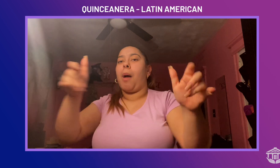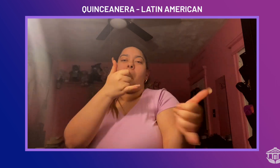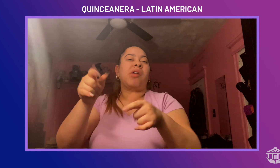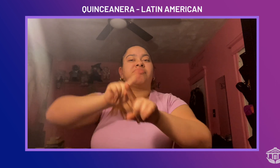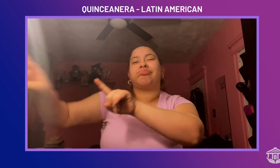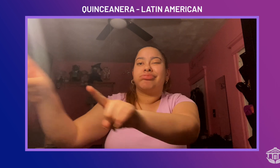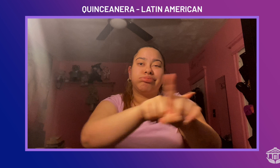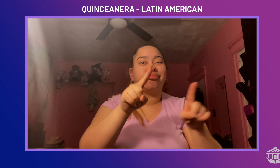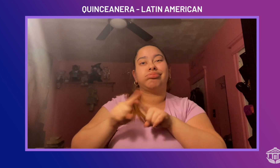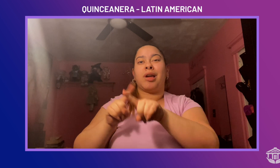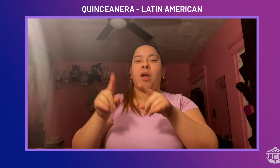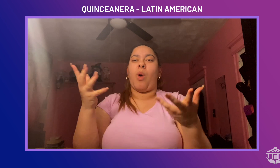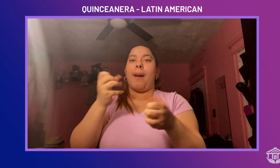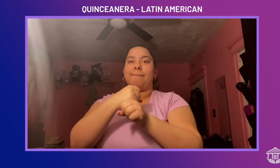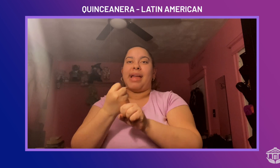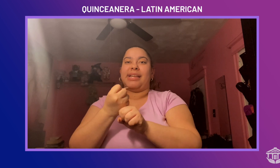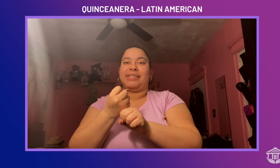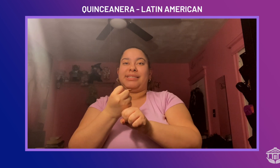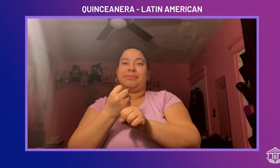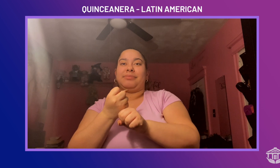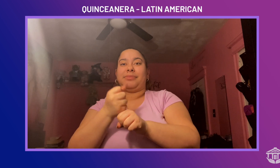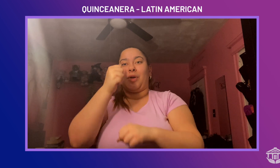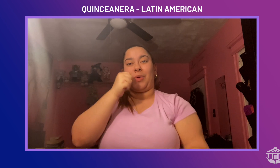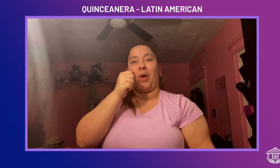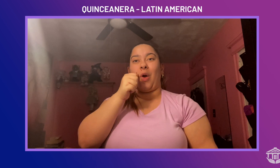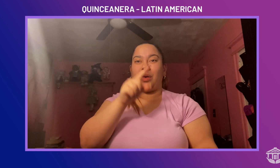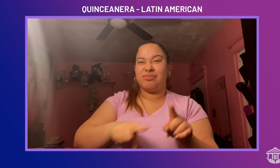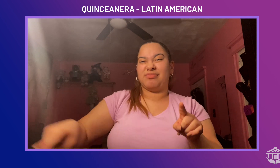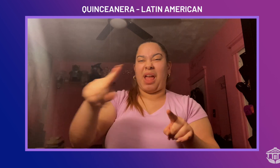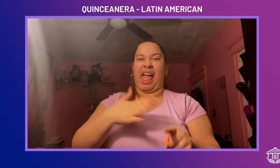doll that is given to the girl at her quinceanera as well. Most of it really depends on the girl’s